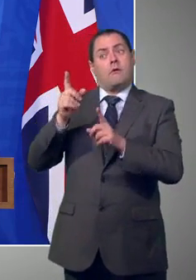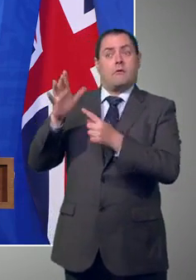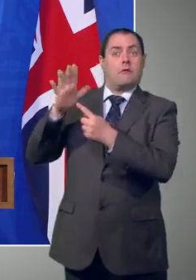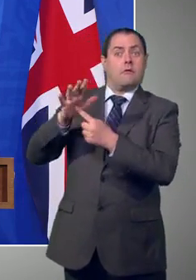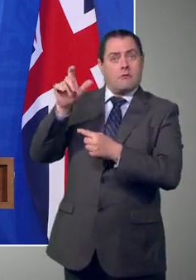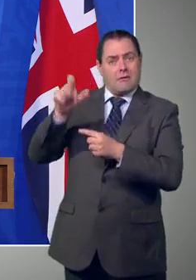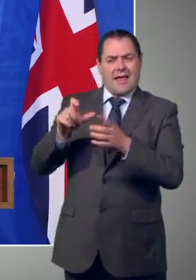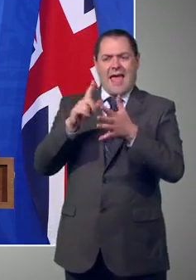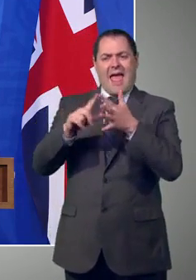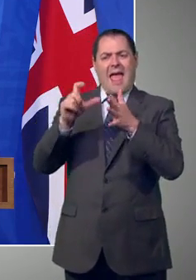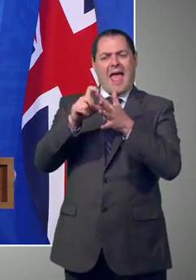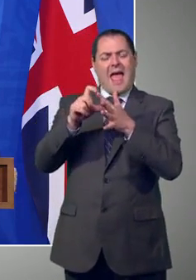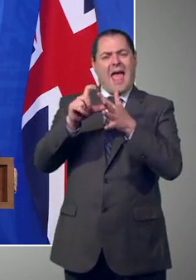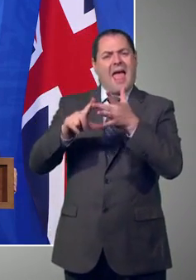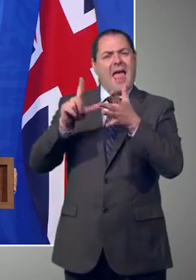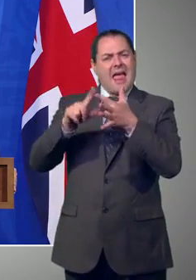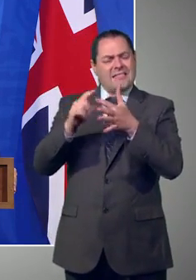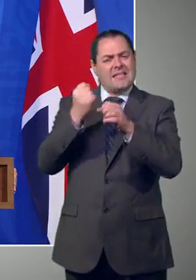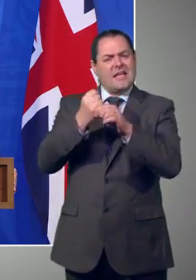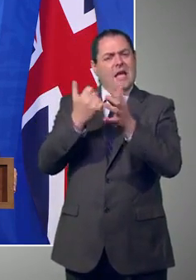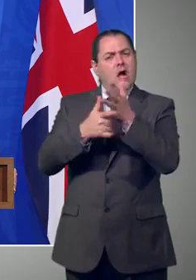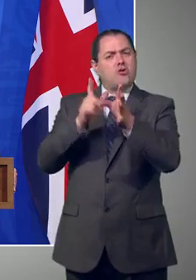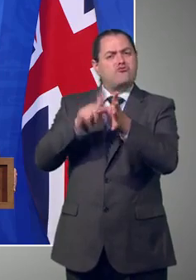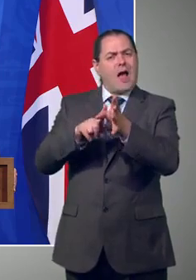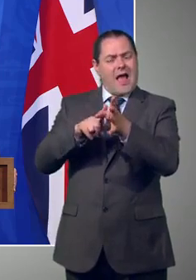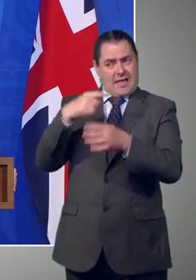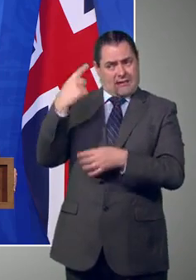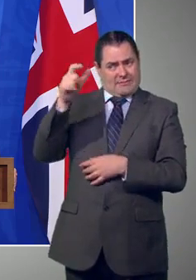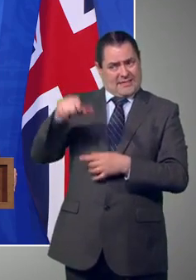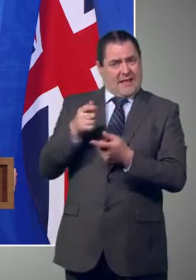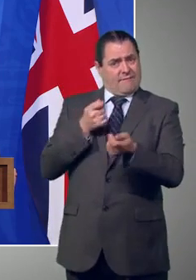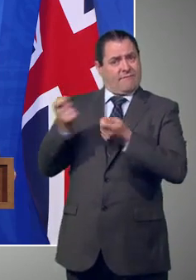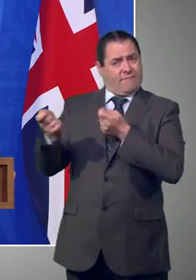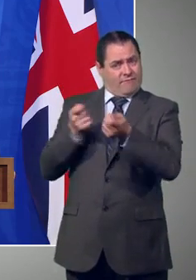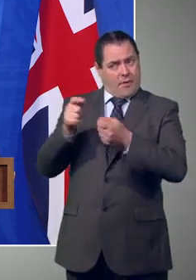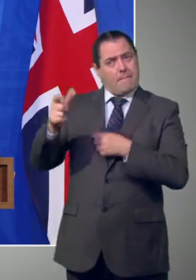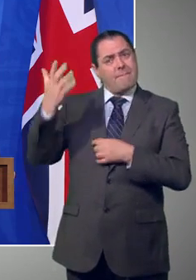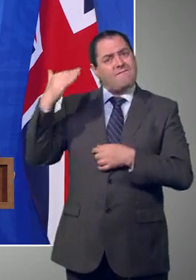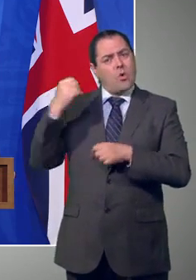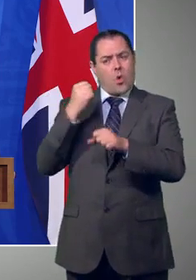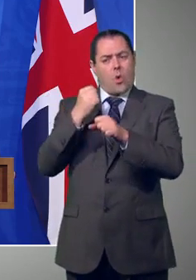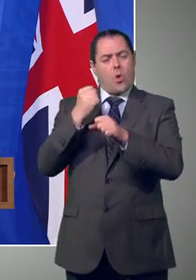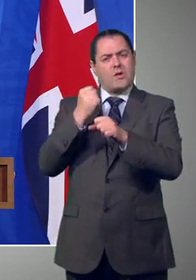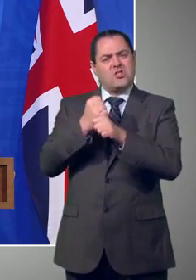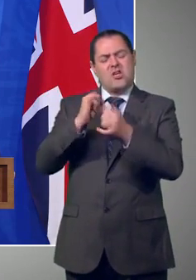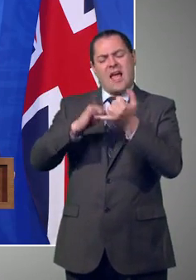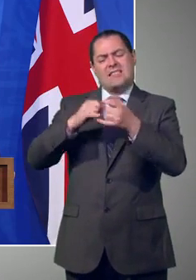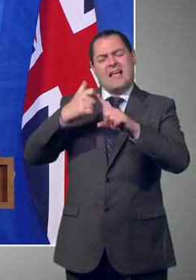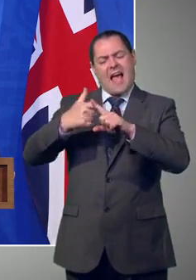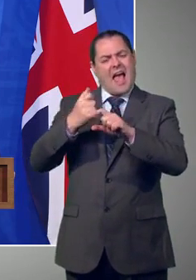been appointed as chair. Eddie brings a wealth of experience